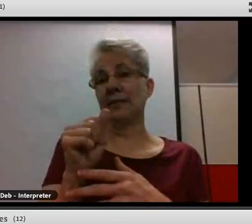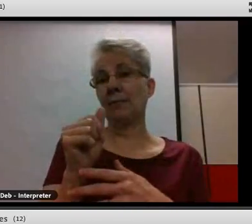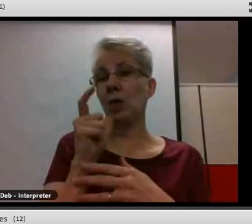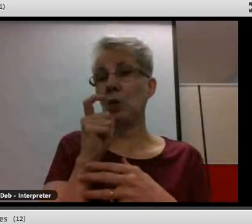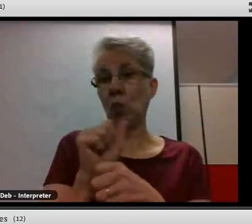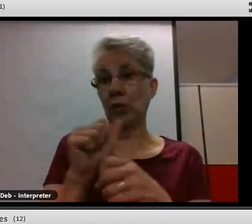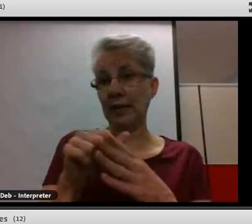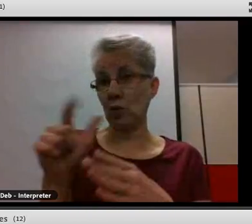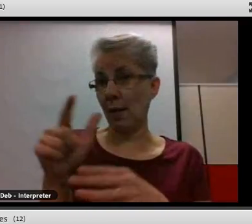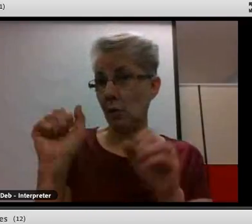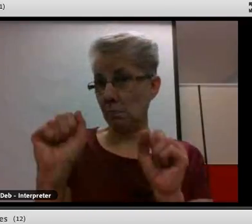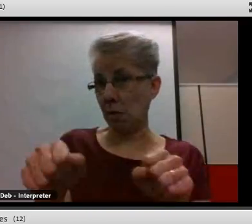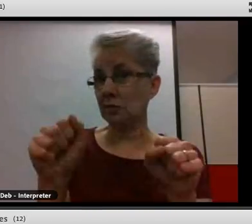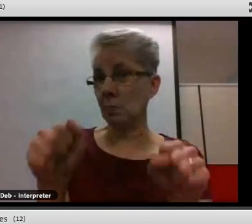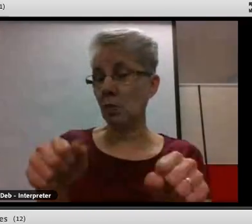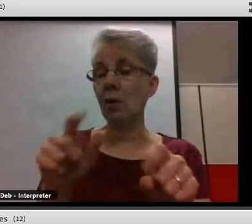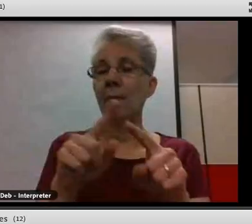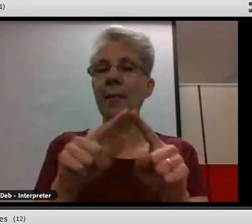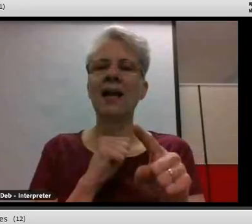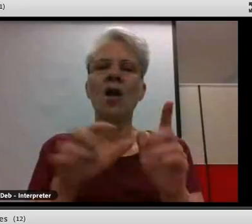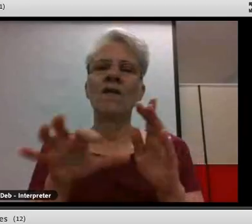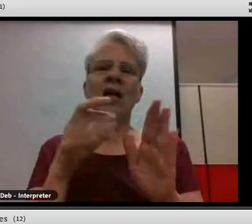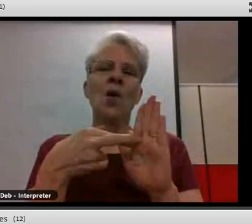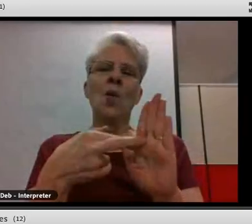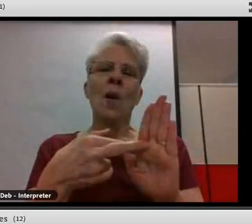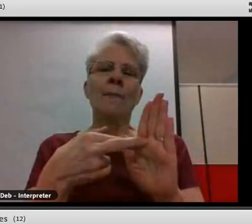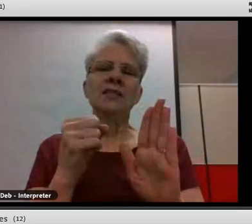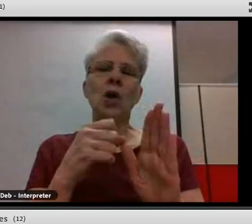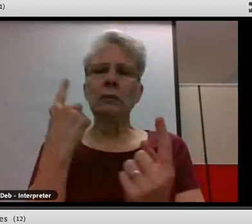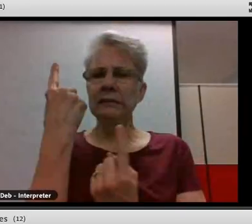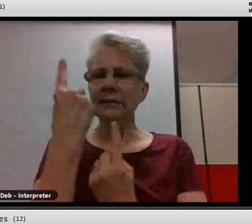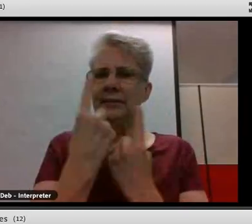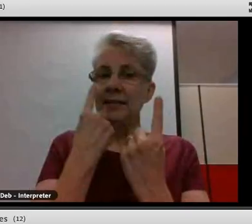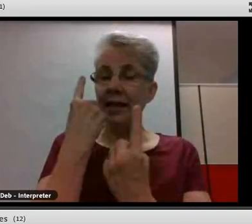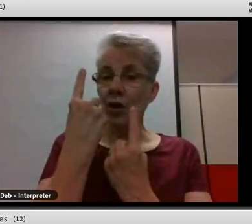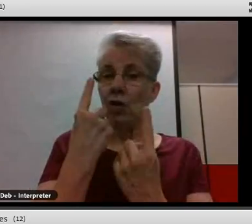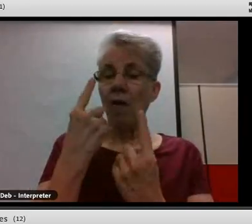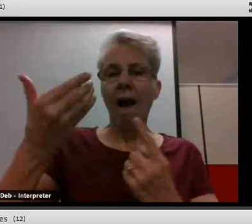are probably my two most importants because the way things are today,